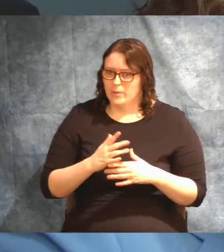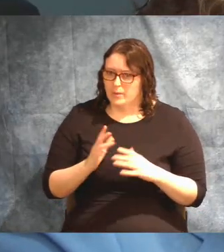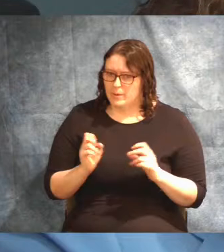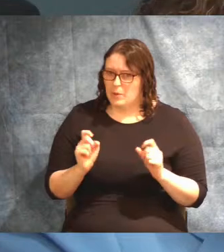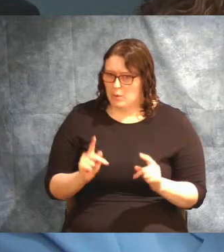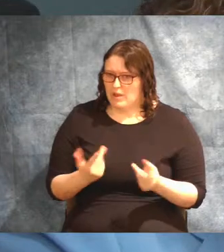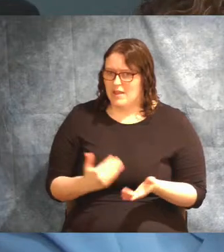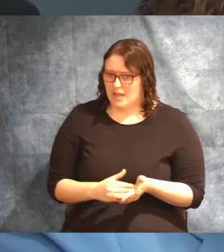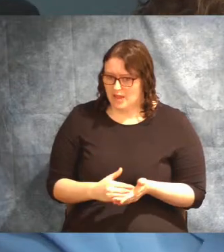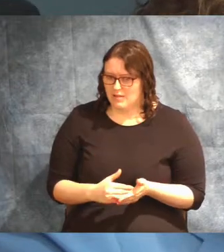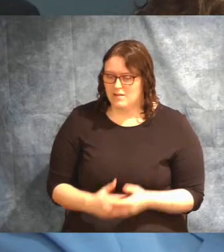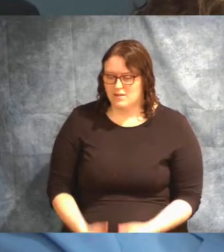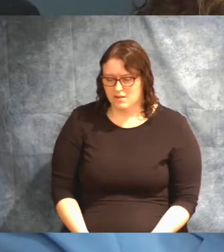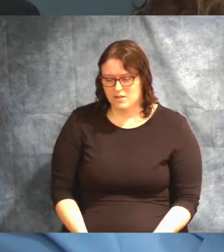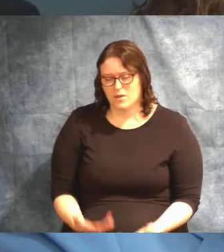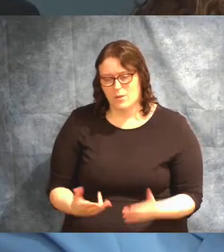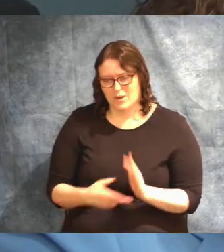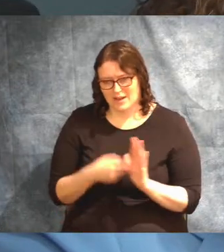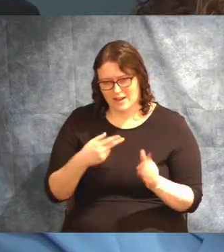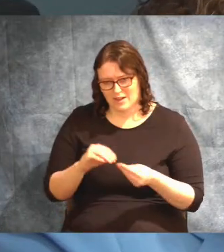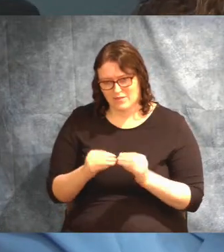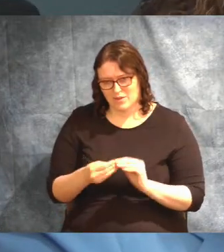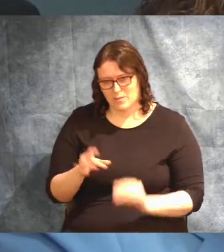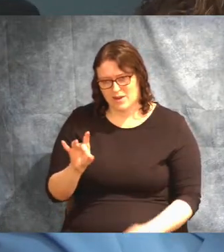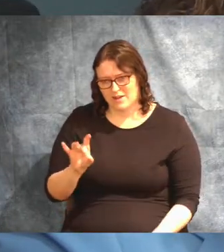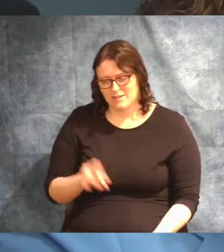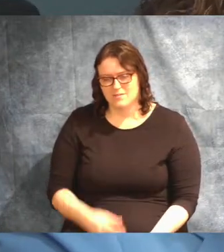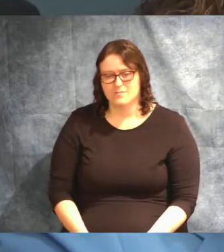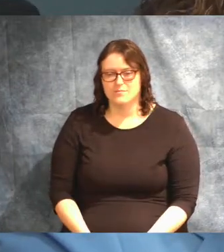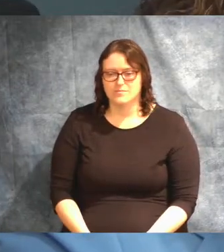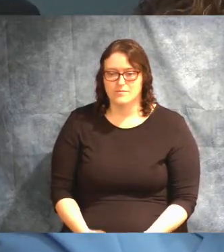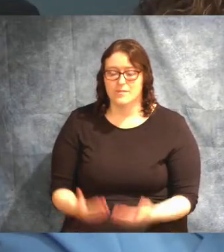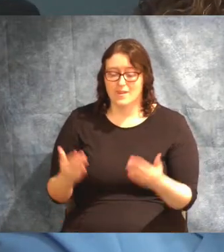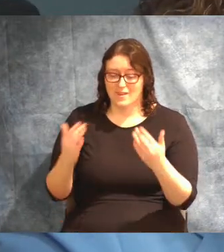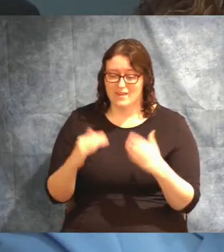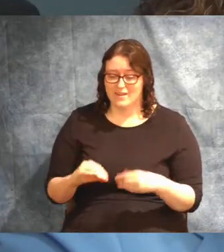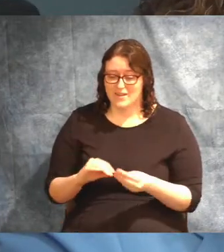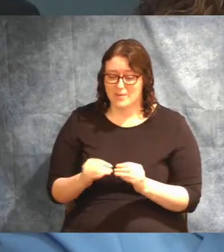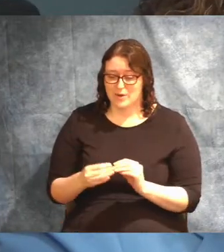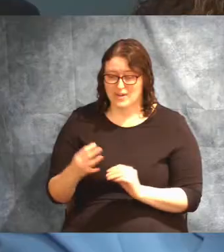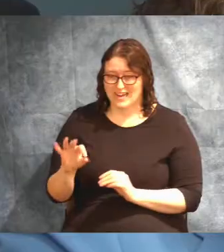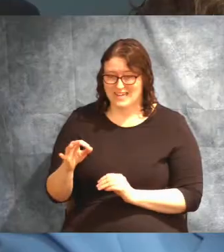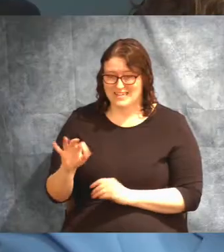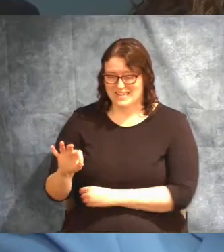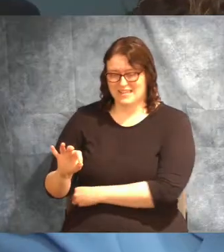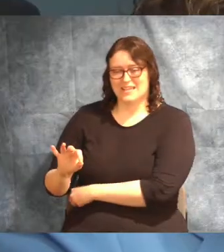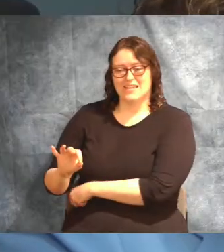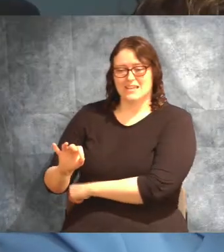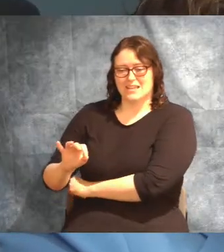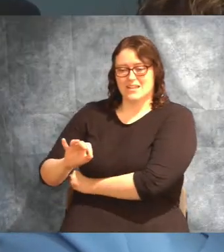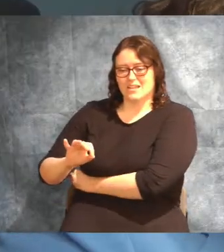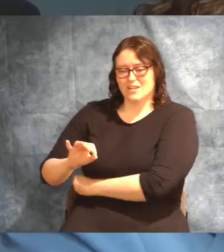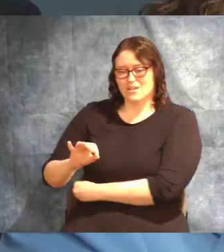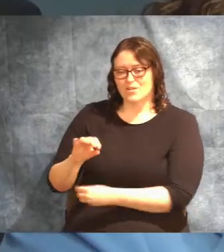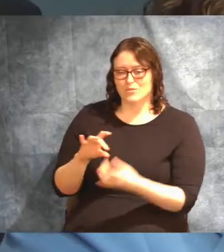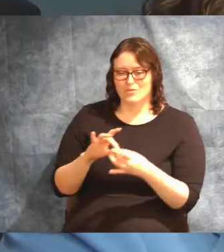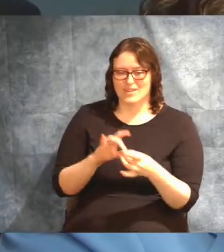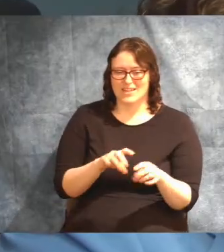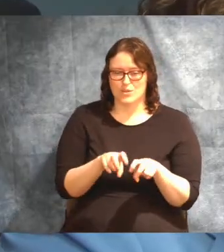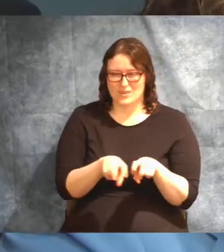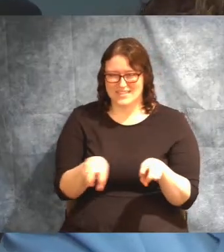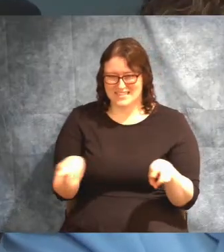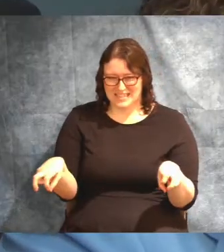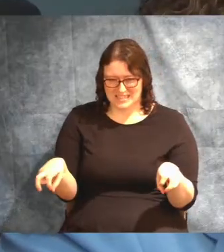to highlight that on item number eight. Item number 19 deals with the seats at the stadium